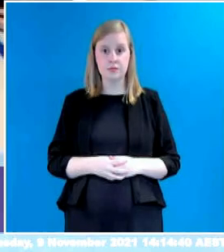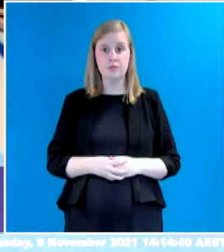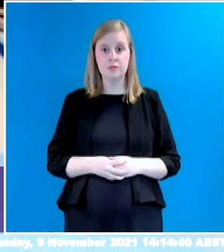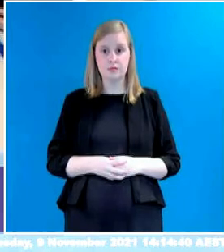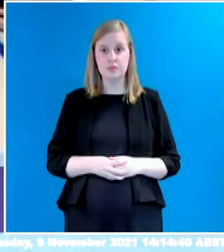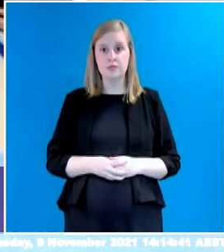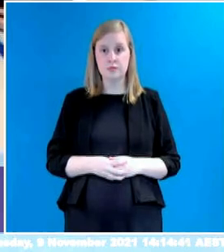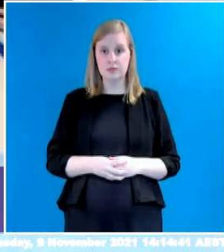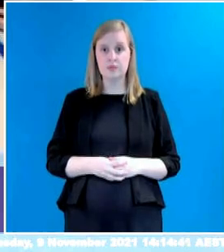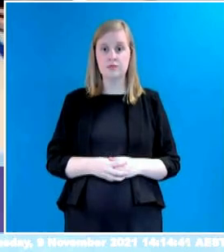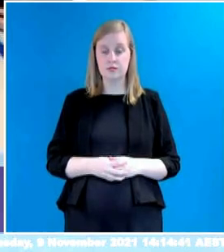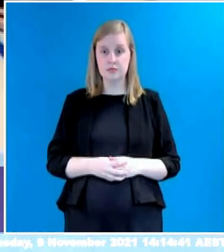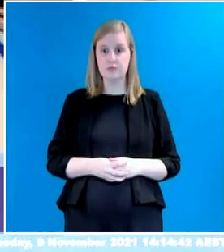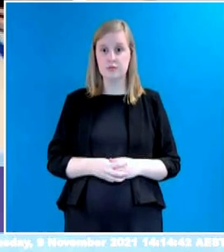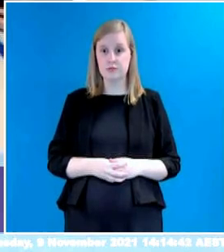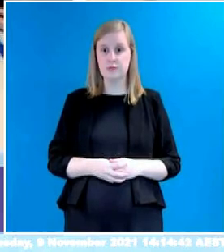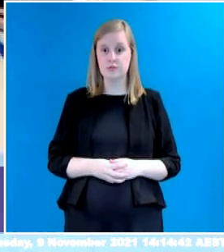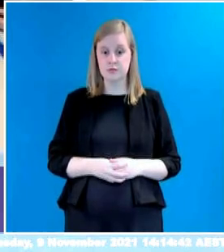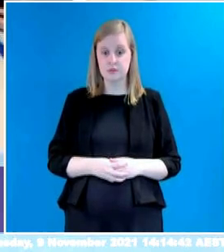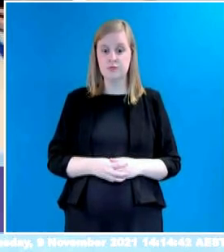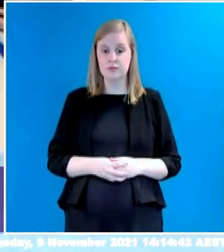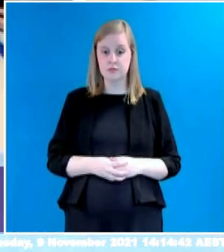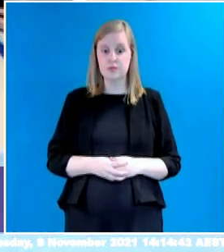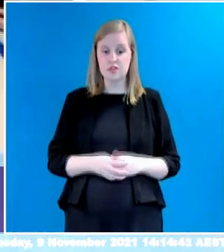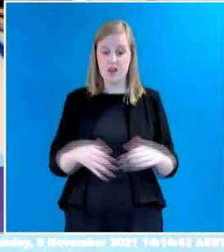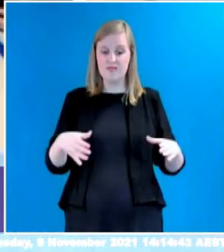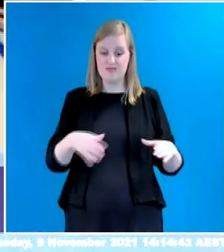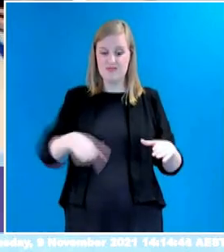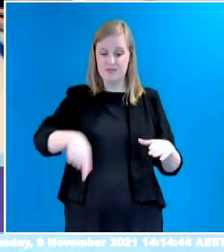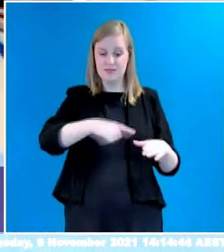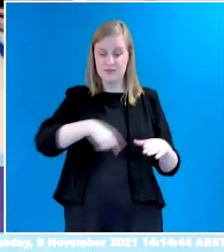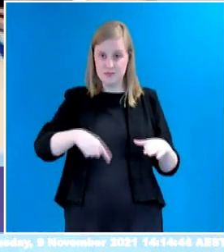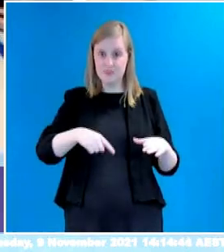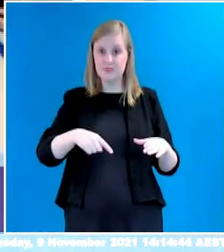the work of the task force but your knowledge generally, it is the case,